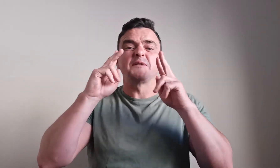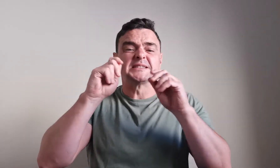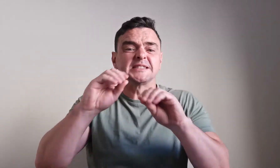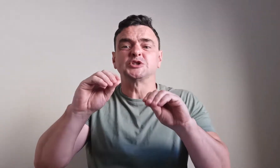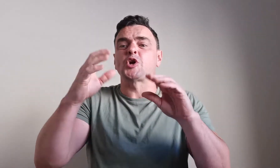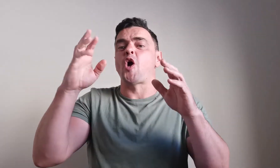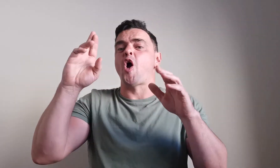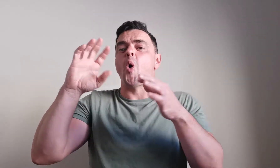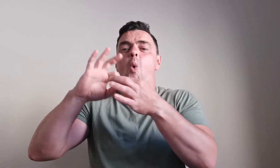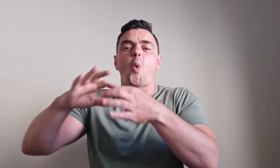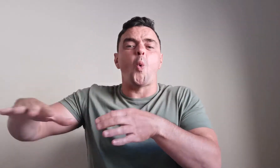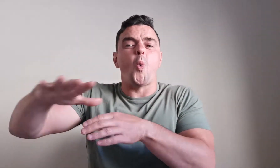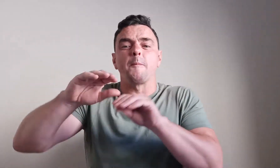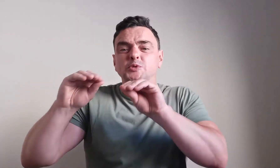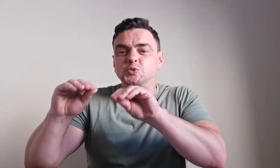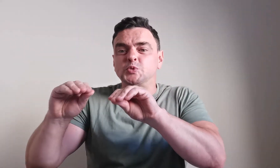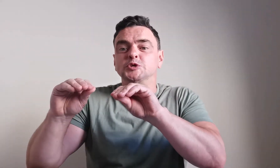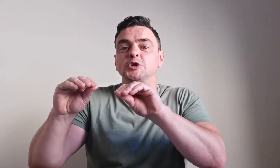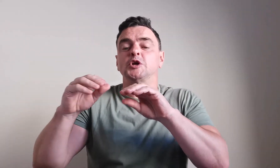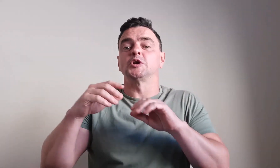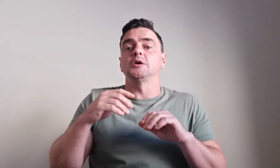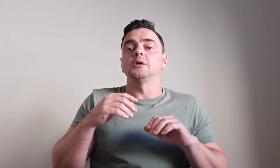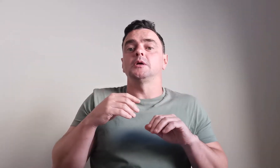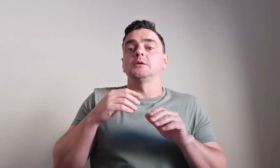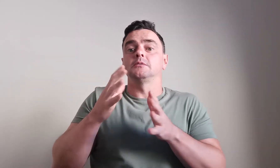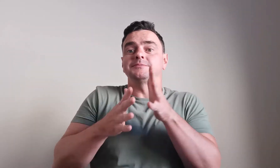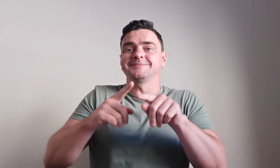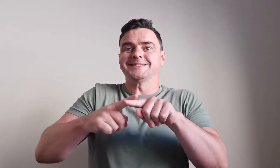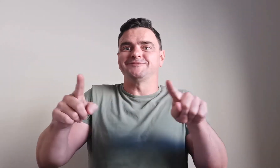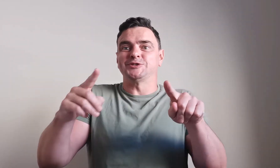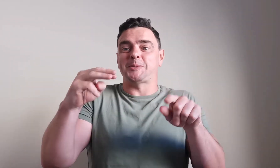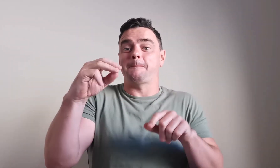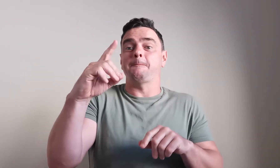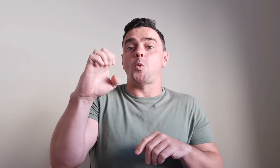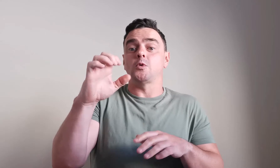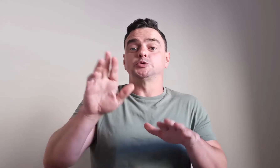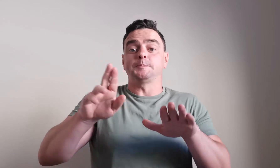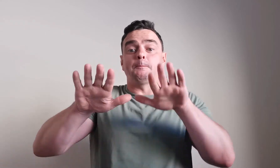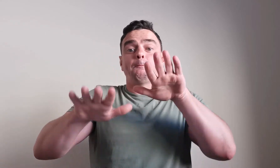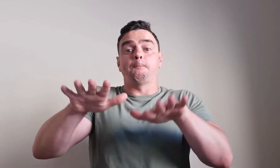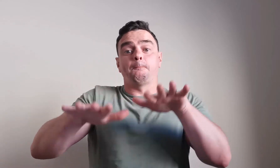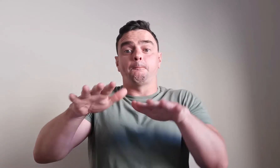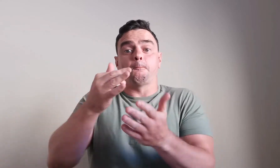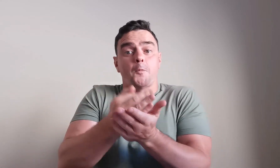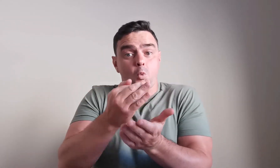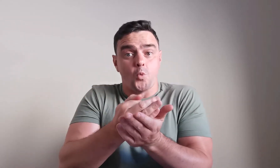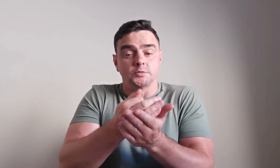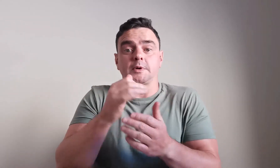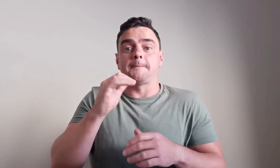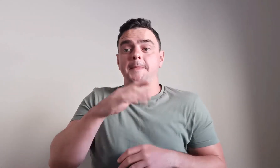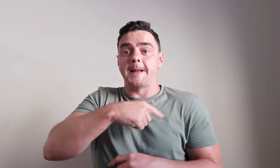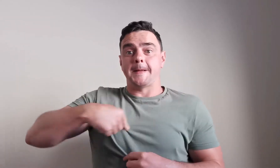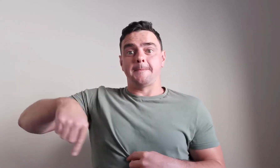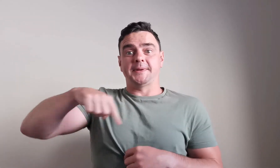or home tutors, for example. 'Mode' has a glossary sign now, which incorporates and inflects the sign for 'often', but we may